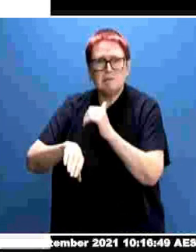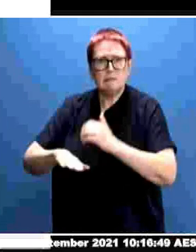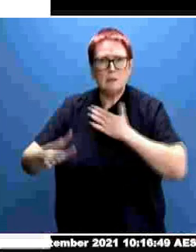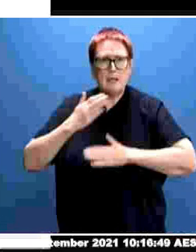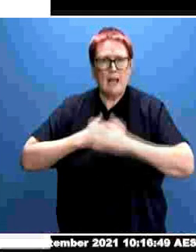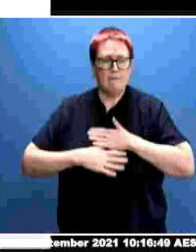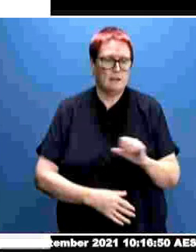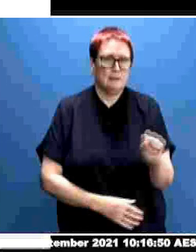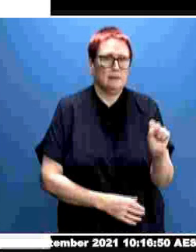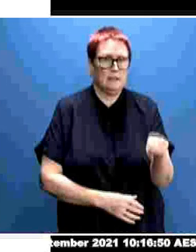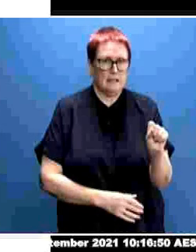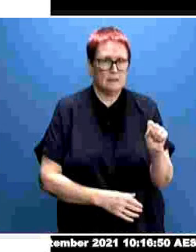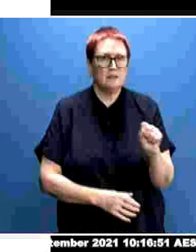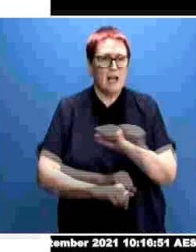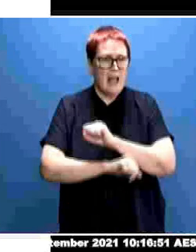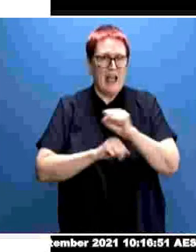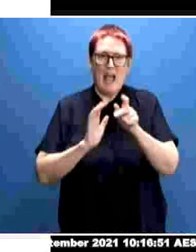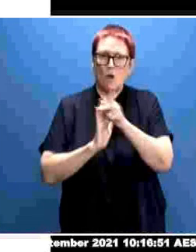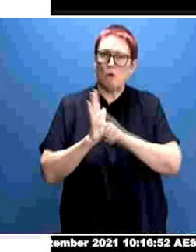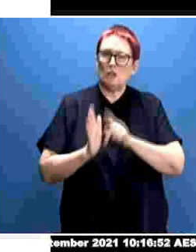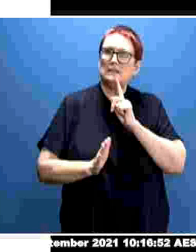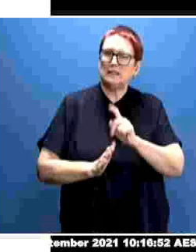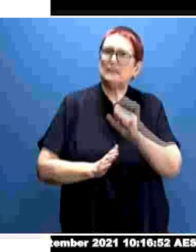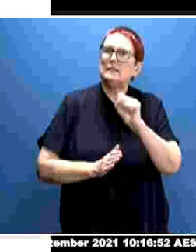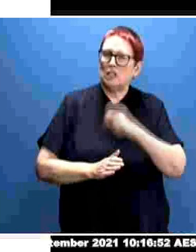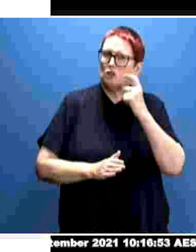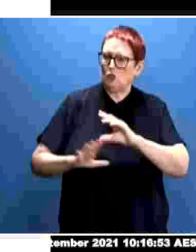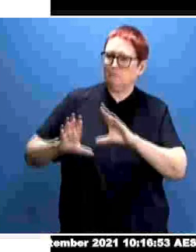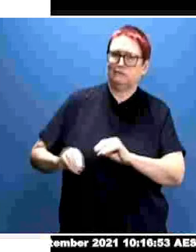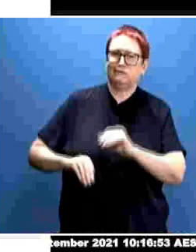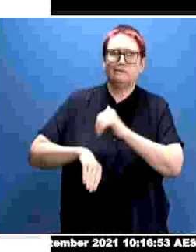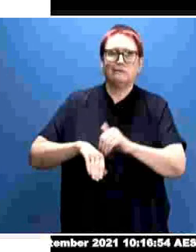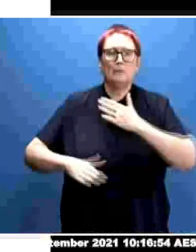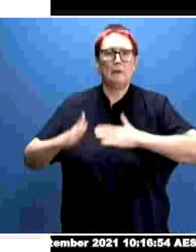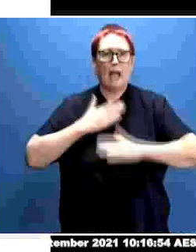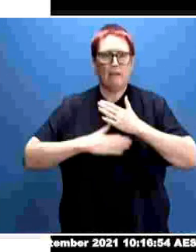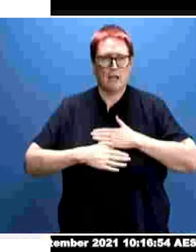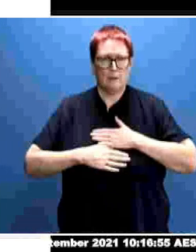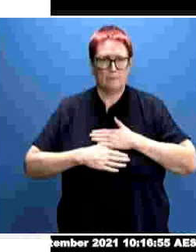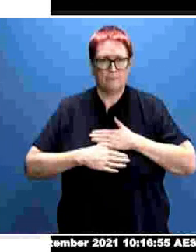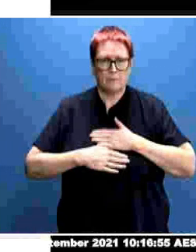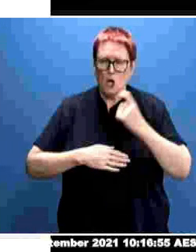Yes, that's correct, that's what our policy outlines as being its current purpose. And in terms of stabilising, do we understand that